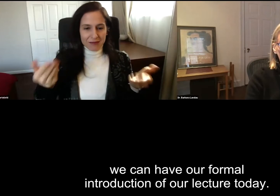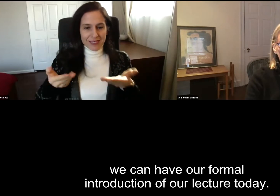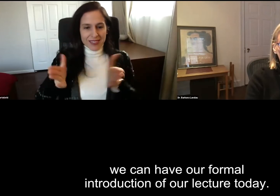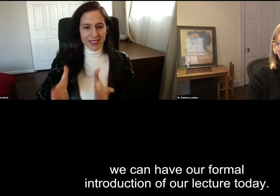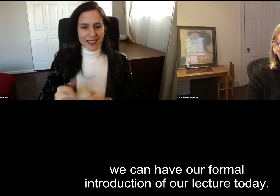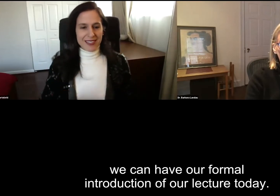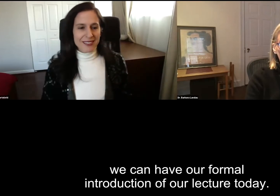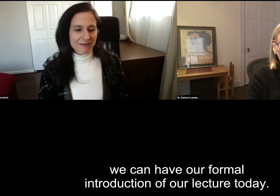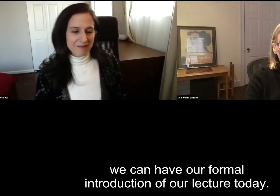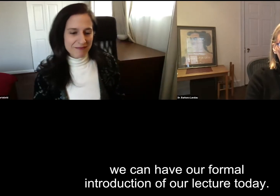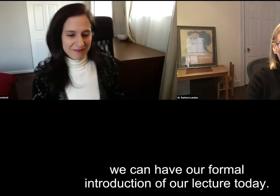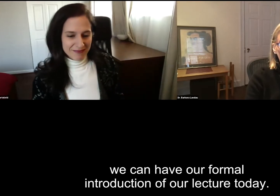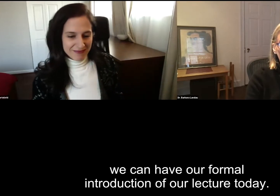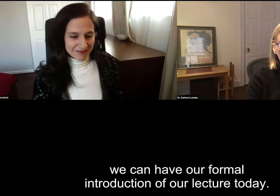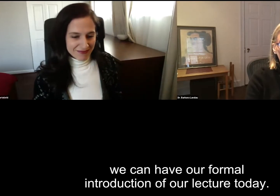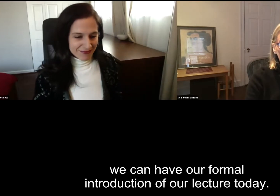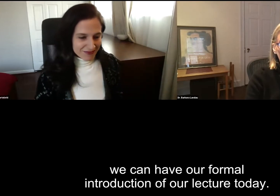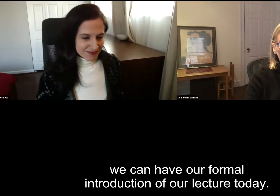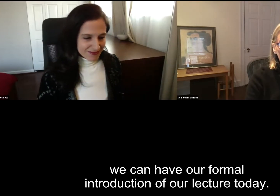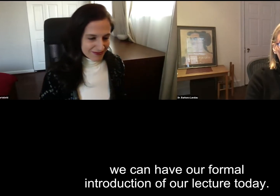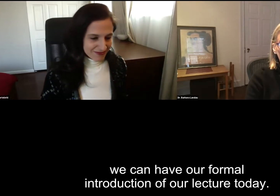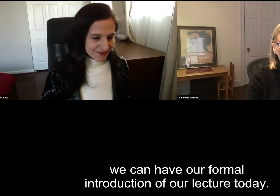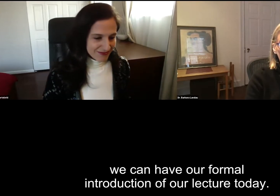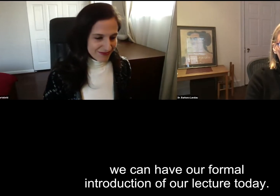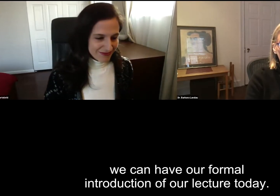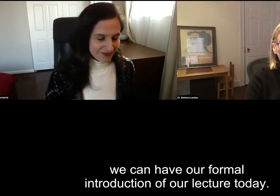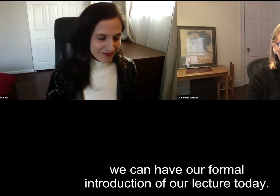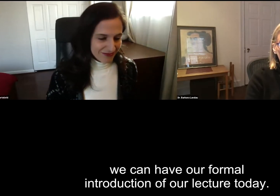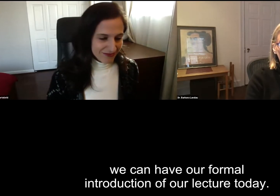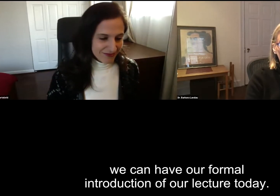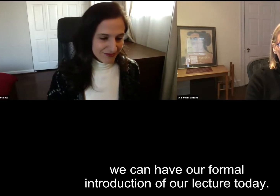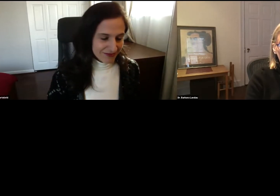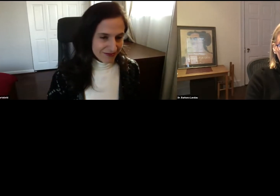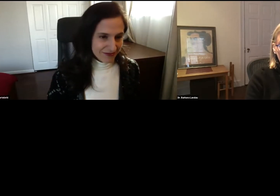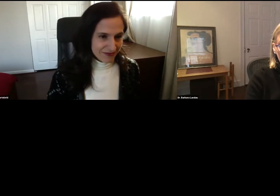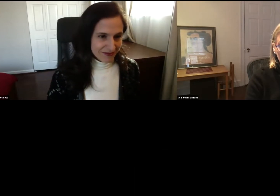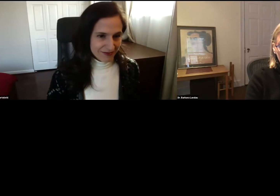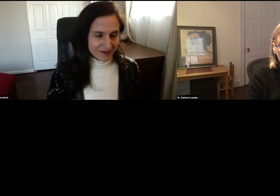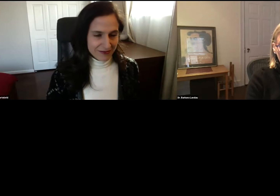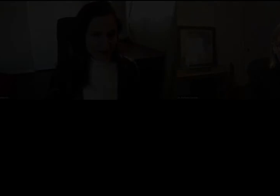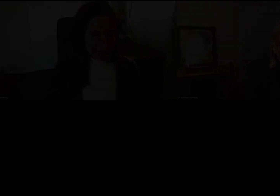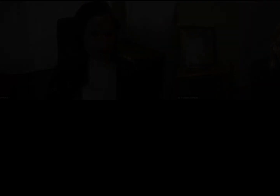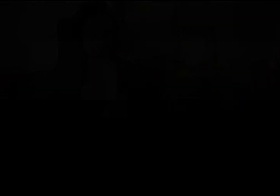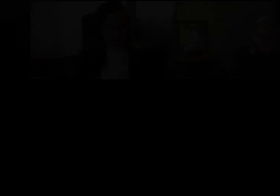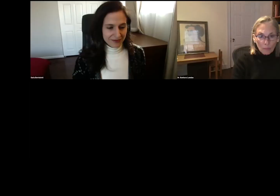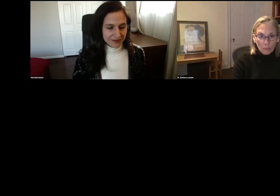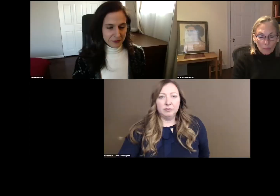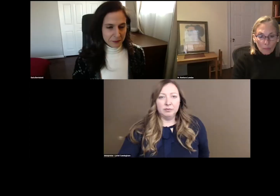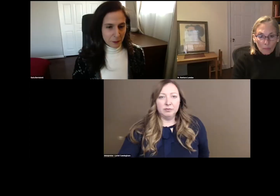can have our formal introduction of our lecture today